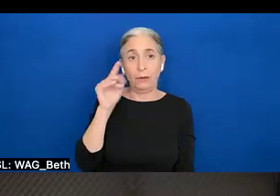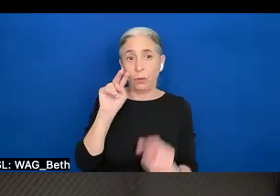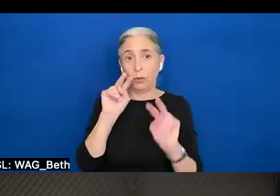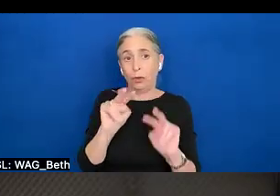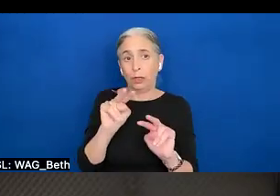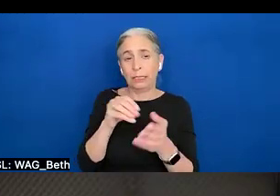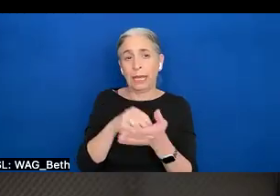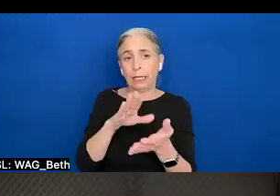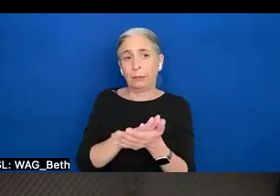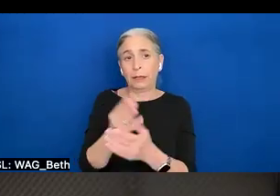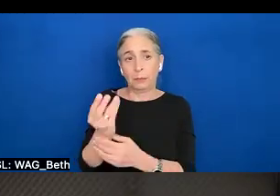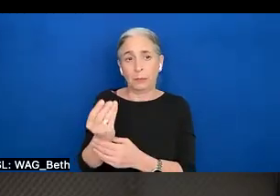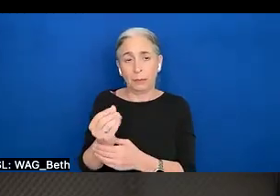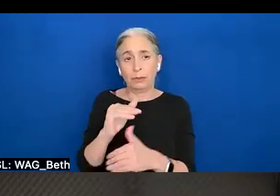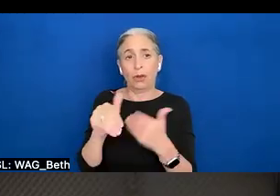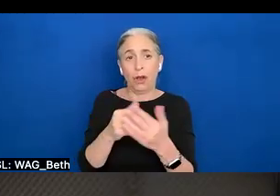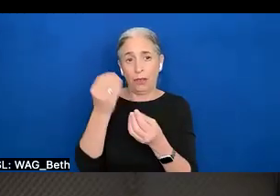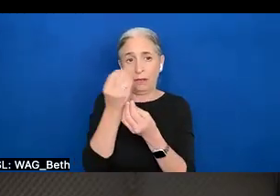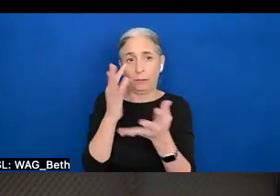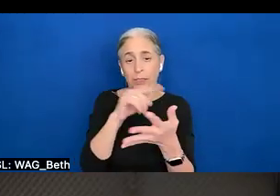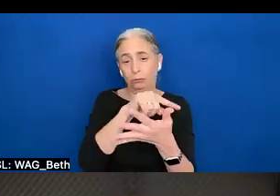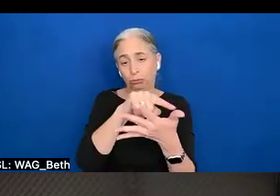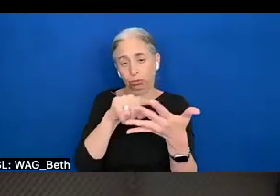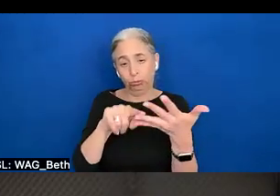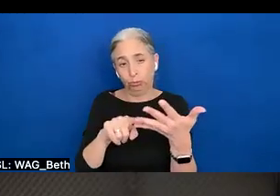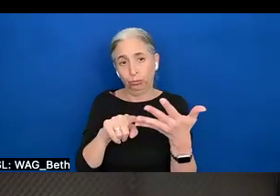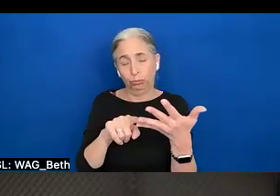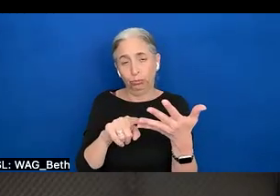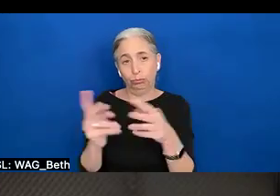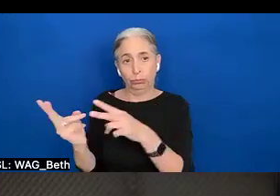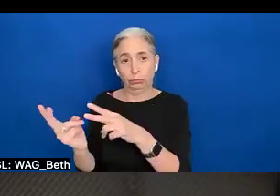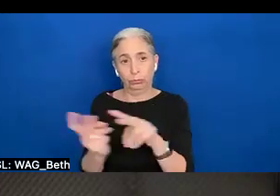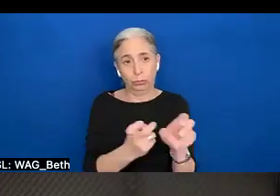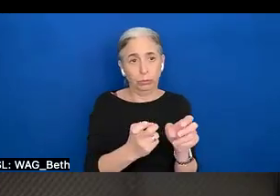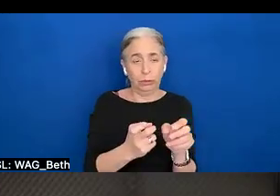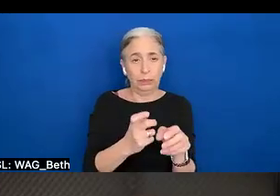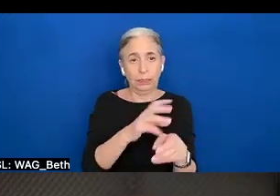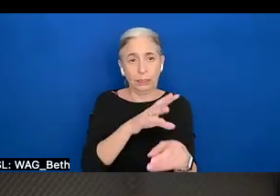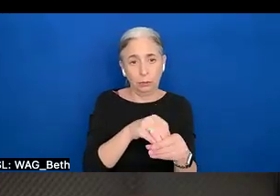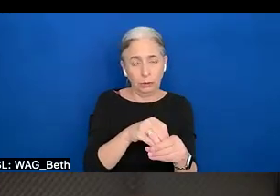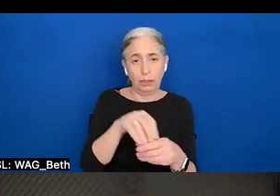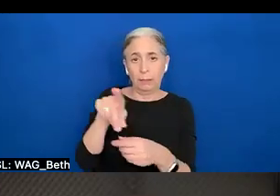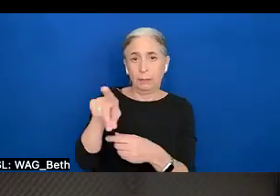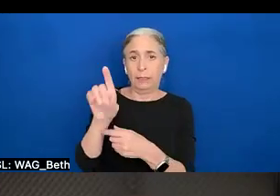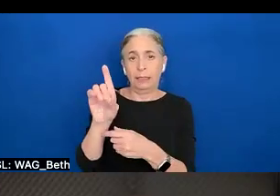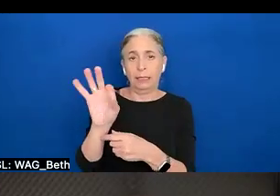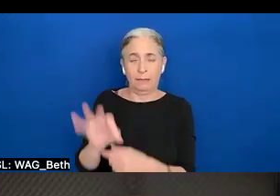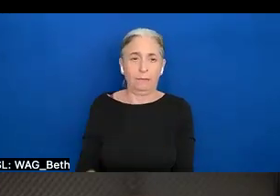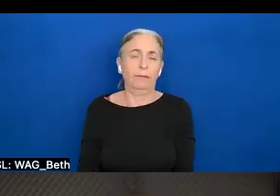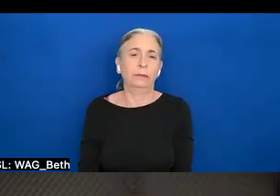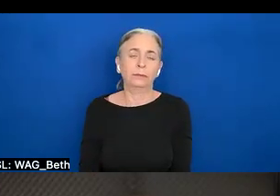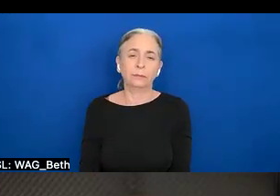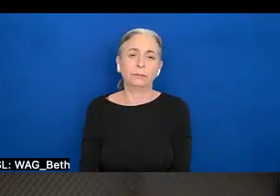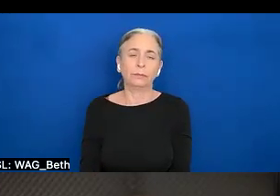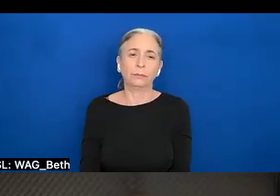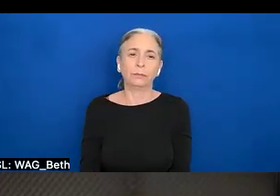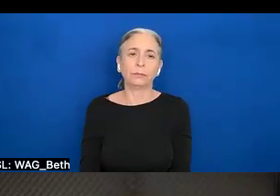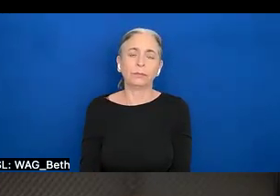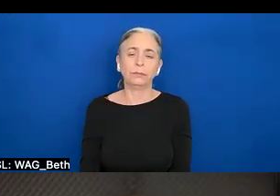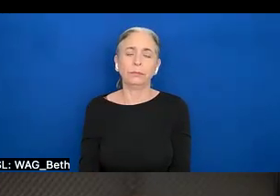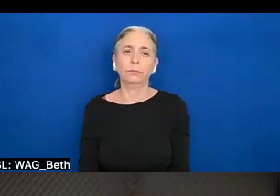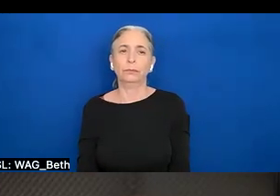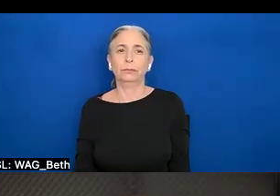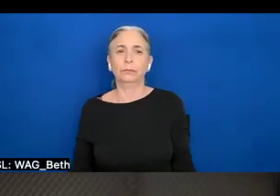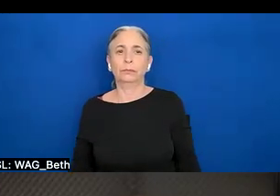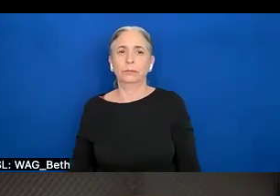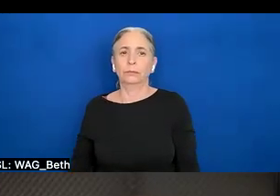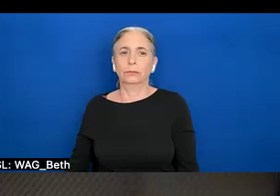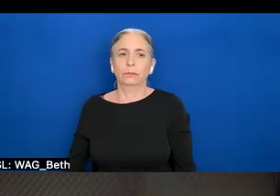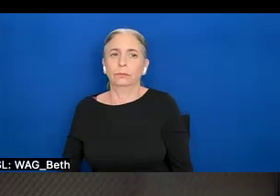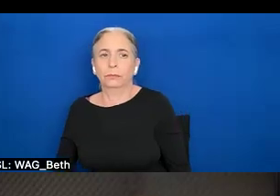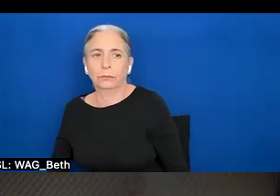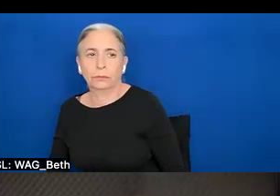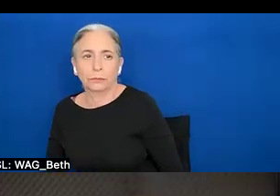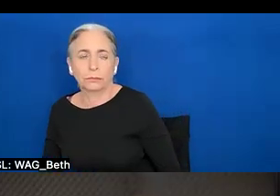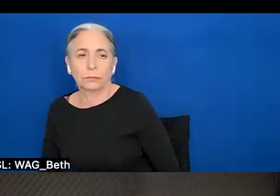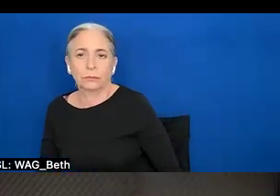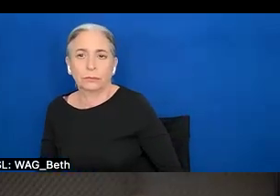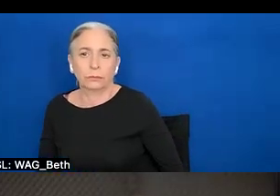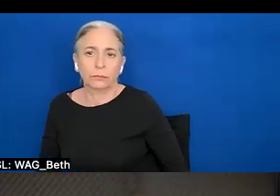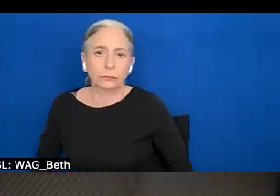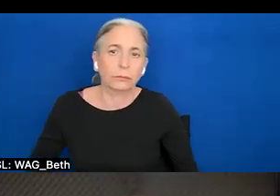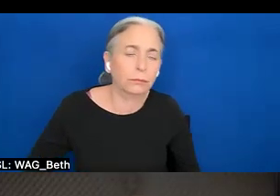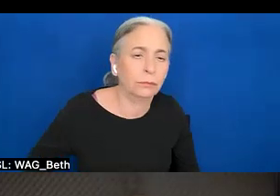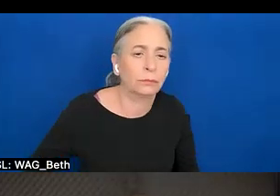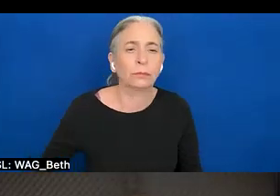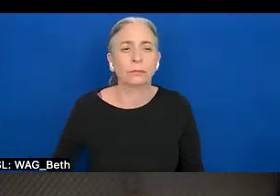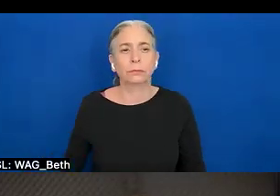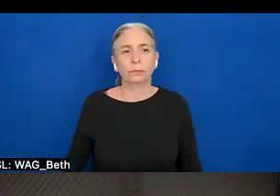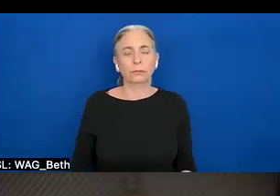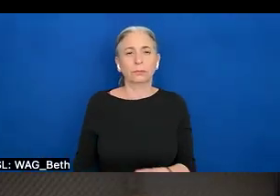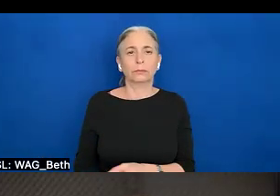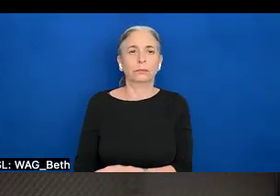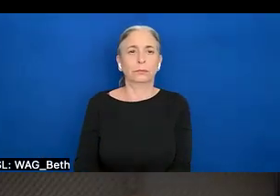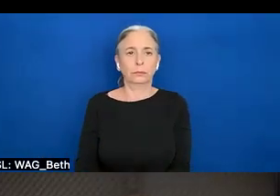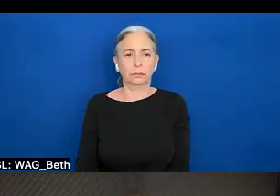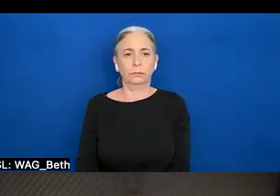You can check that all this information is ported to